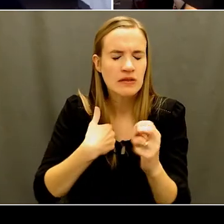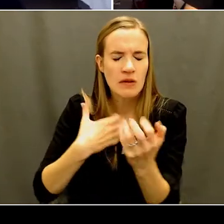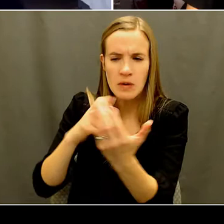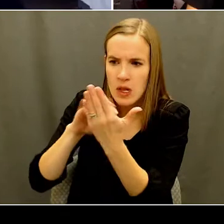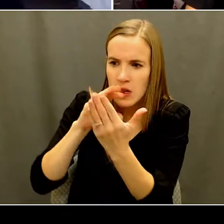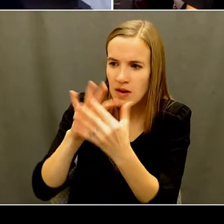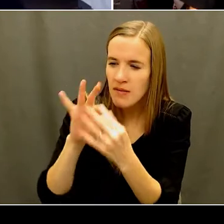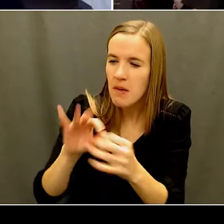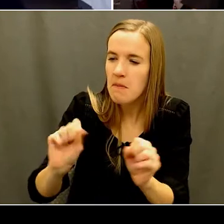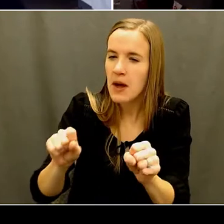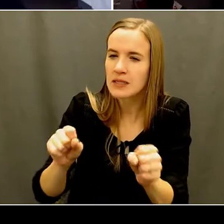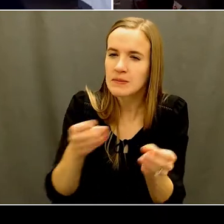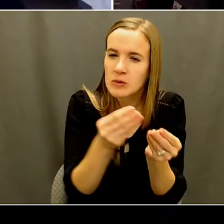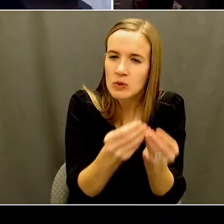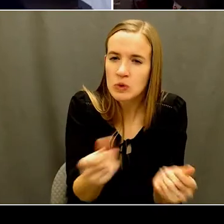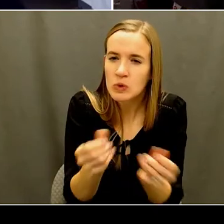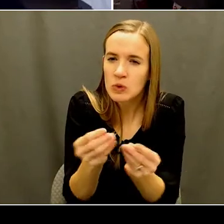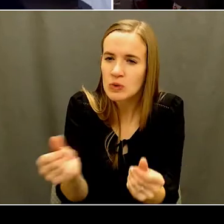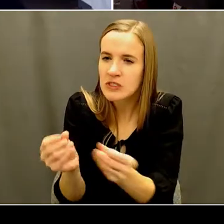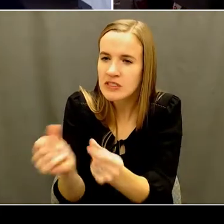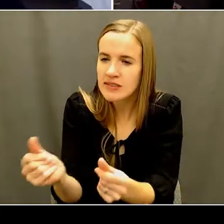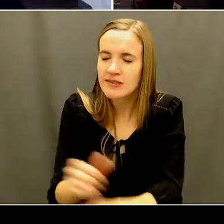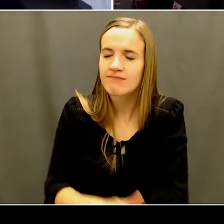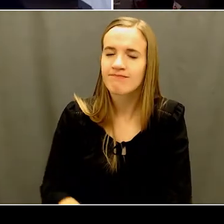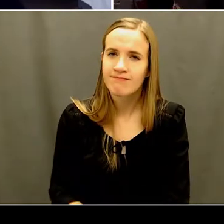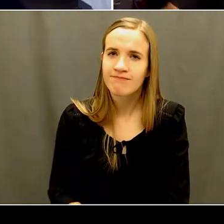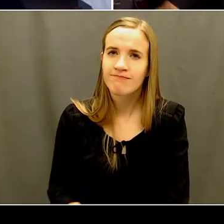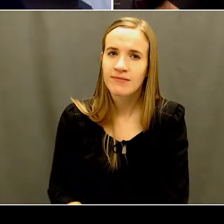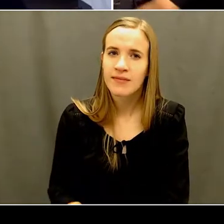of the struggles that came with having a job that was so meaningful to me